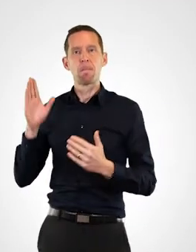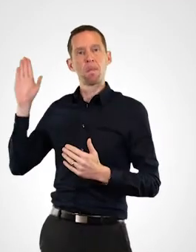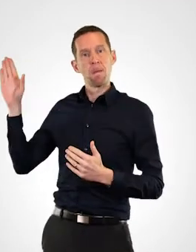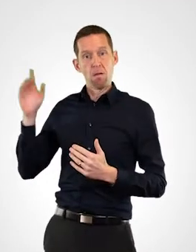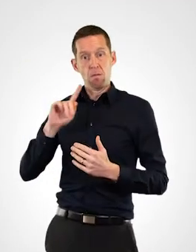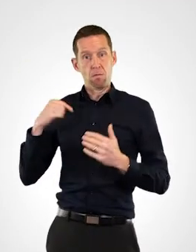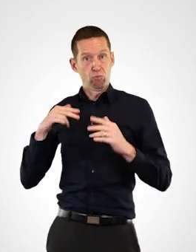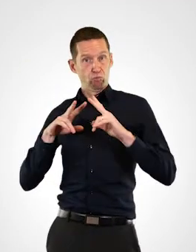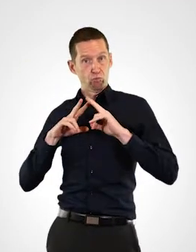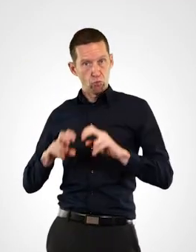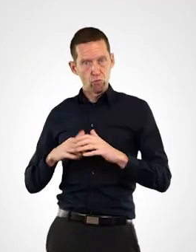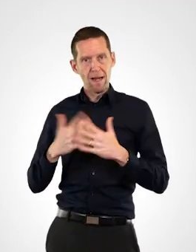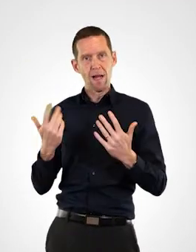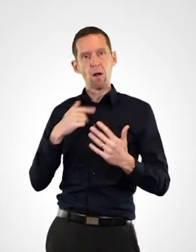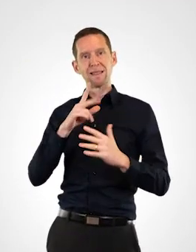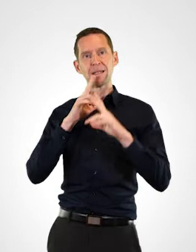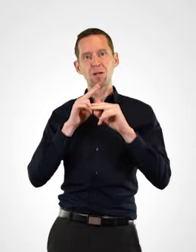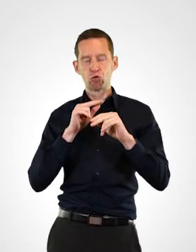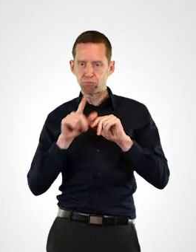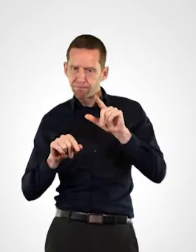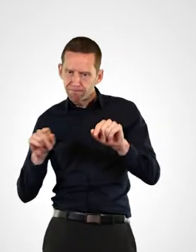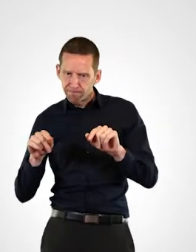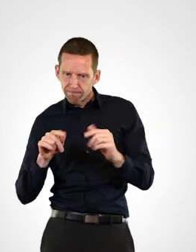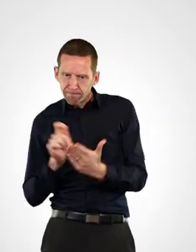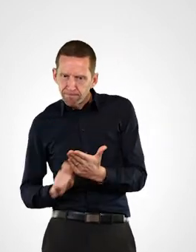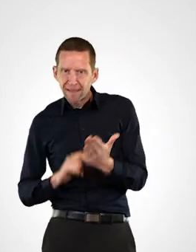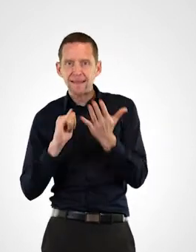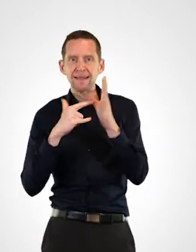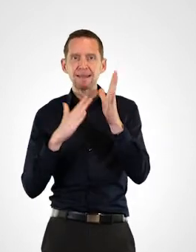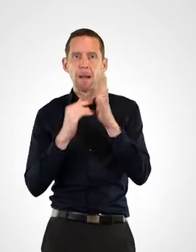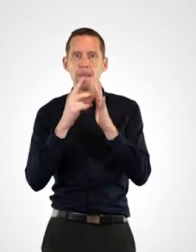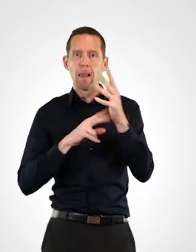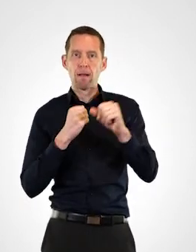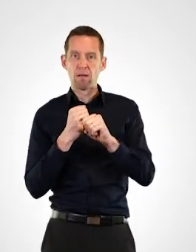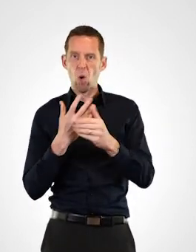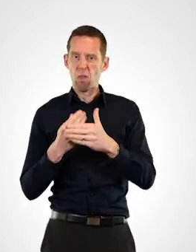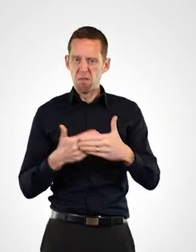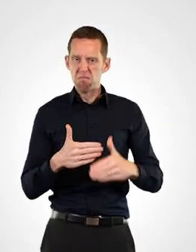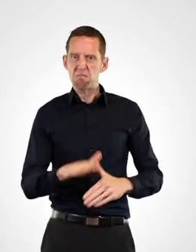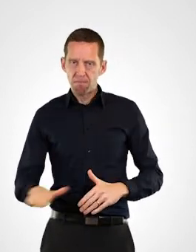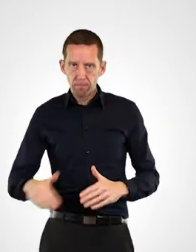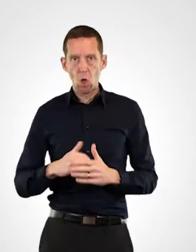In our research we did speech sampling with these infants and what we did was